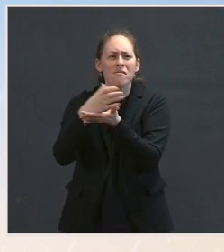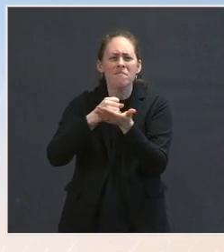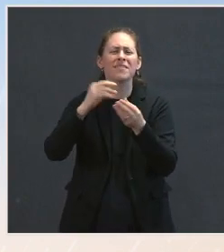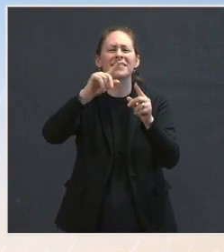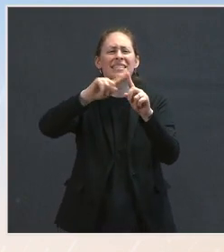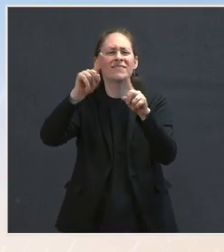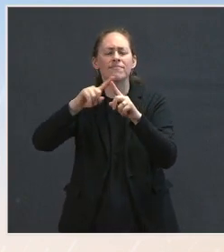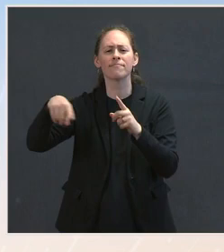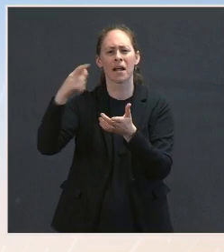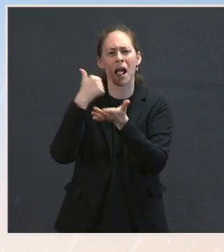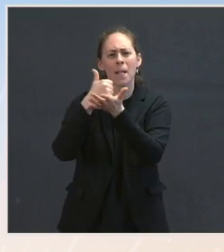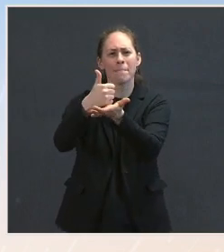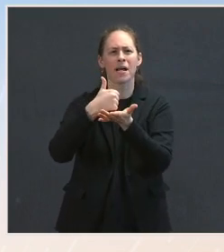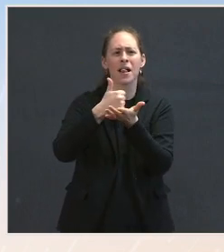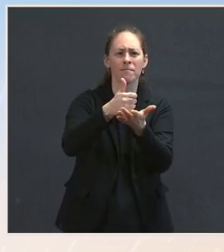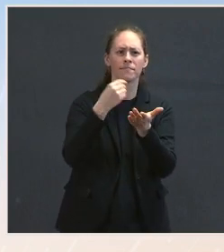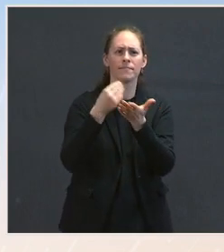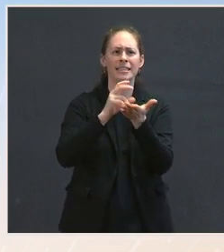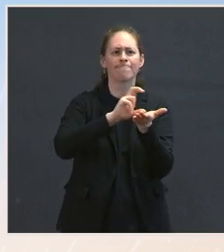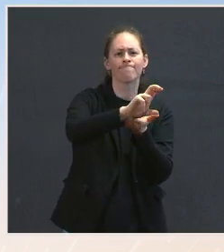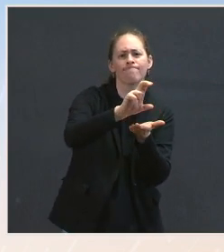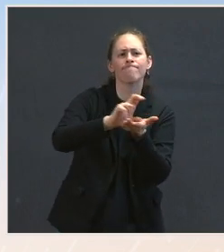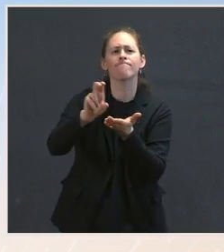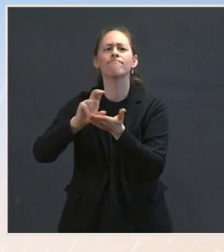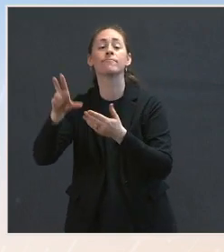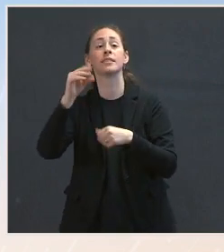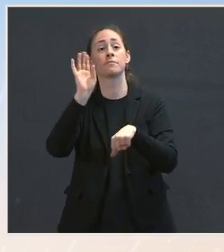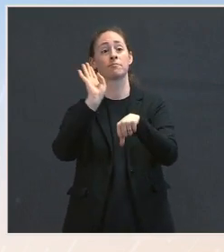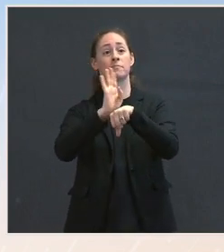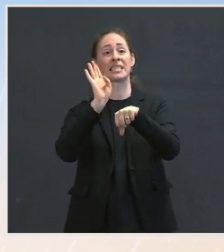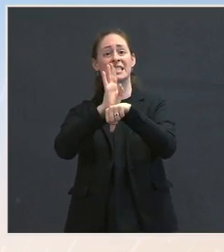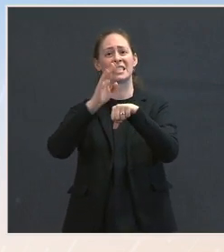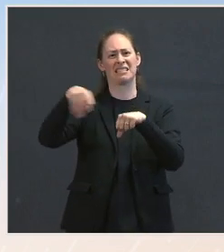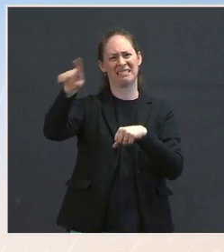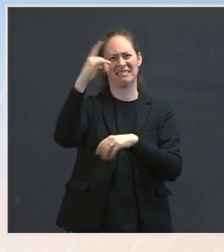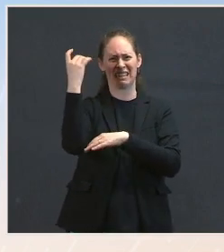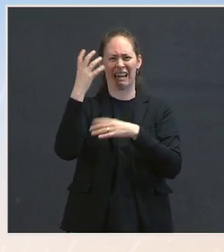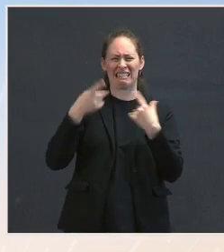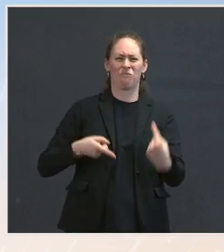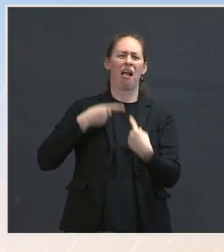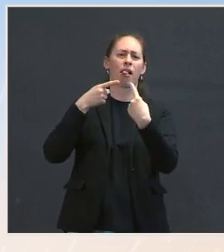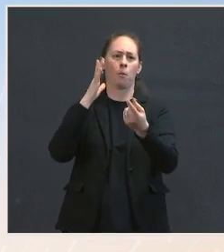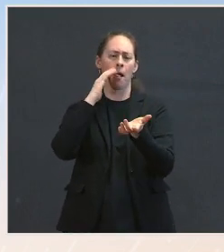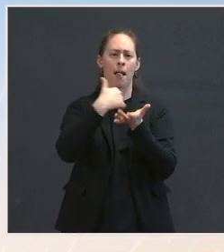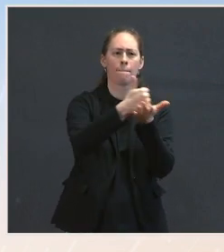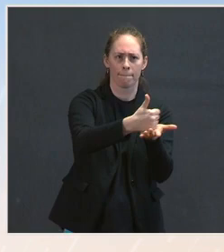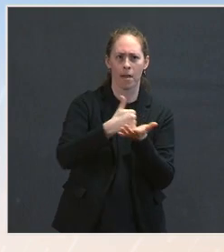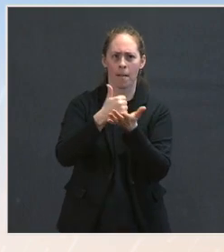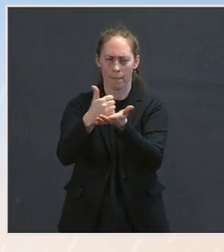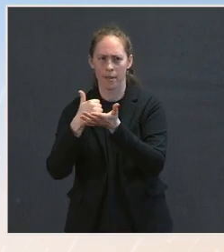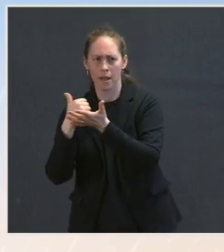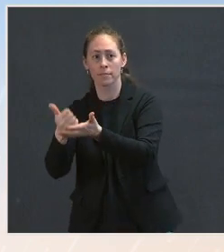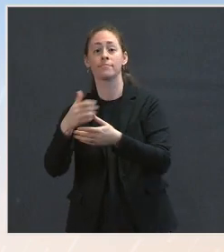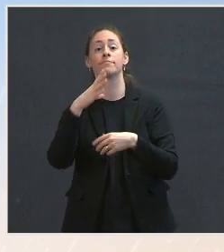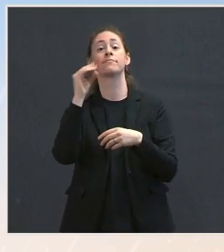recover from the effects of the disaster. Power and water restoration continue across Texas, Louisiana, and Oklahoma.